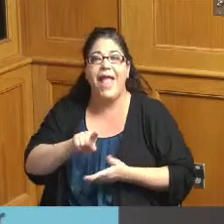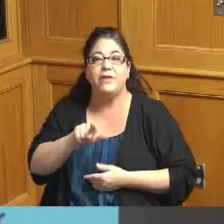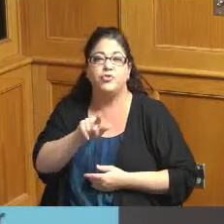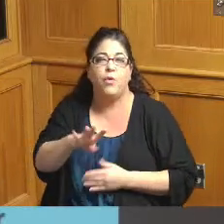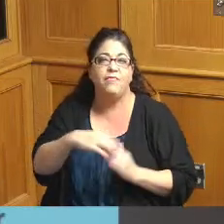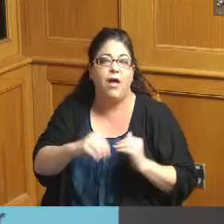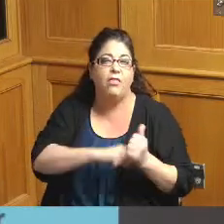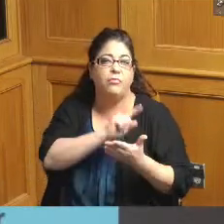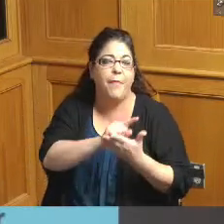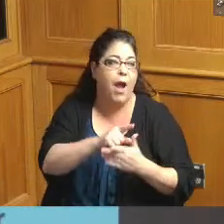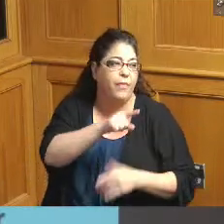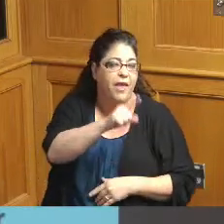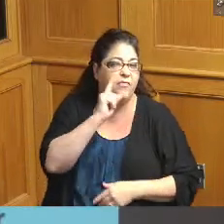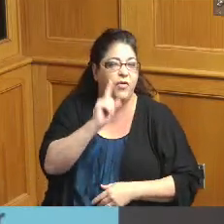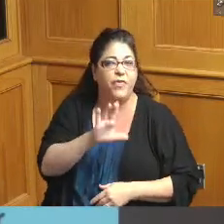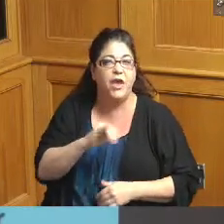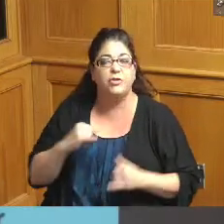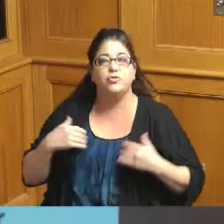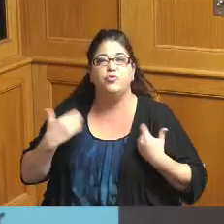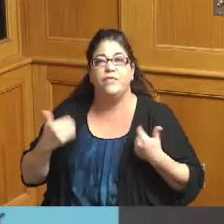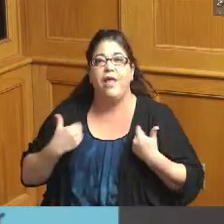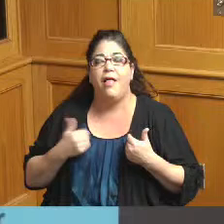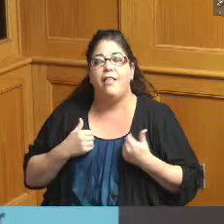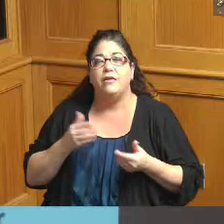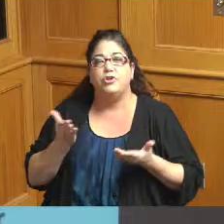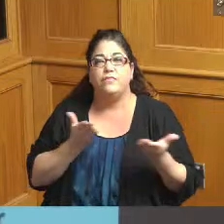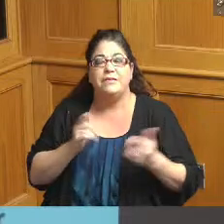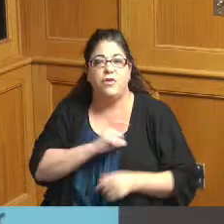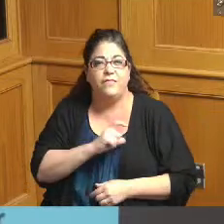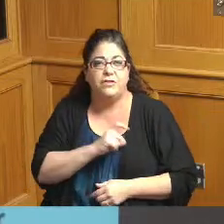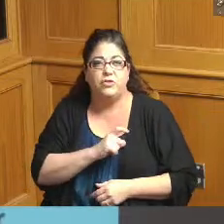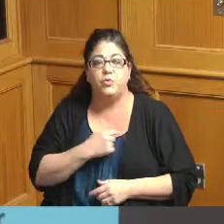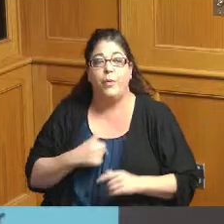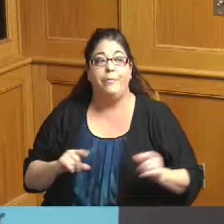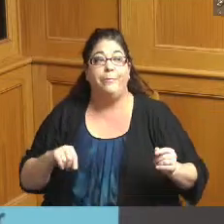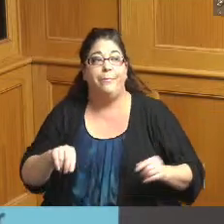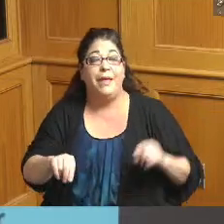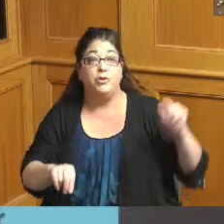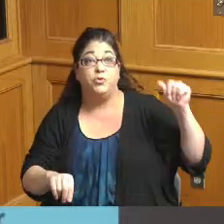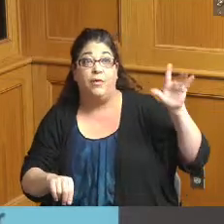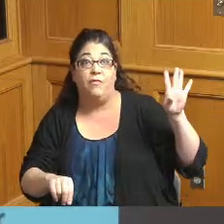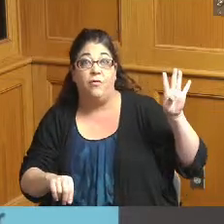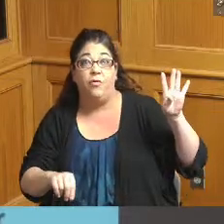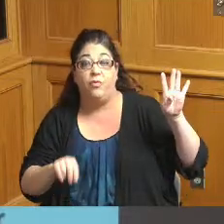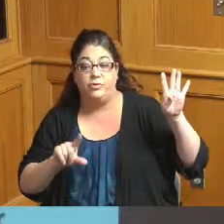an hour we're starting at 20. so we're really lagging behind the urban jurisdictions Franklin